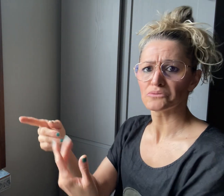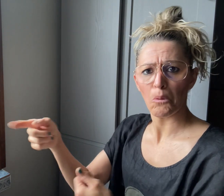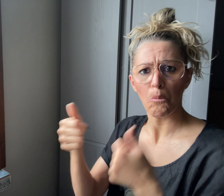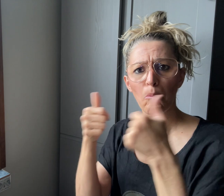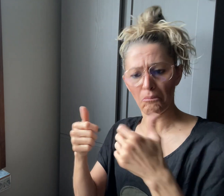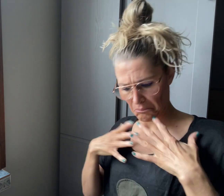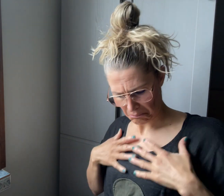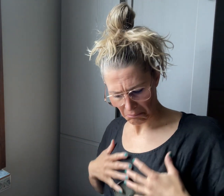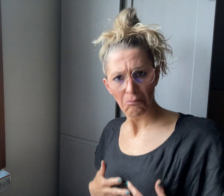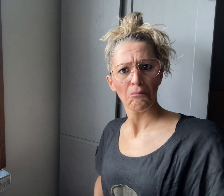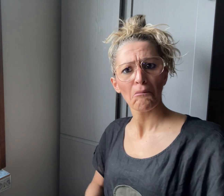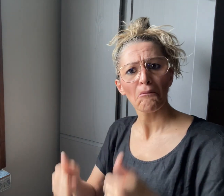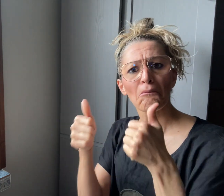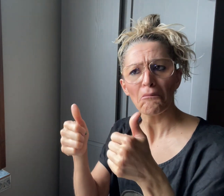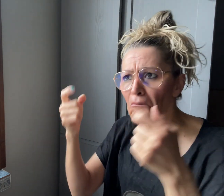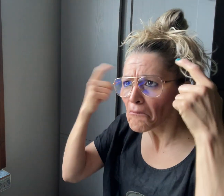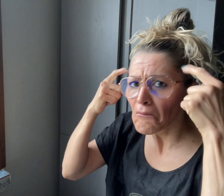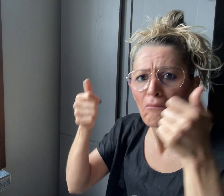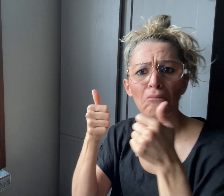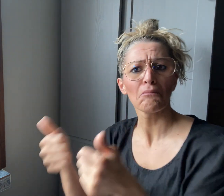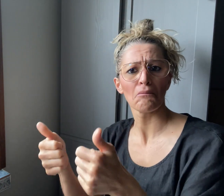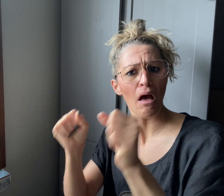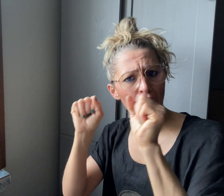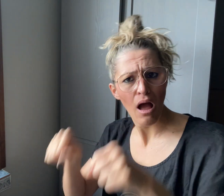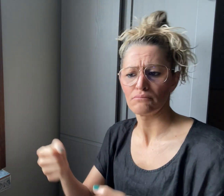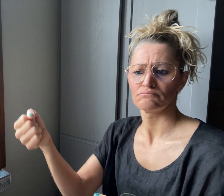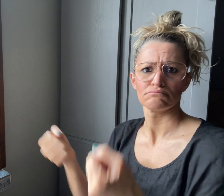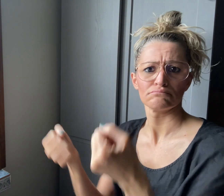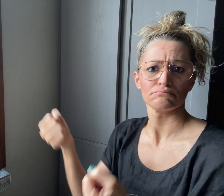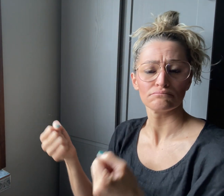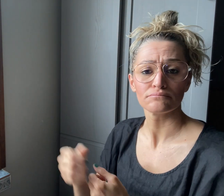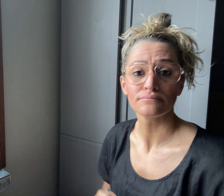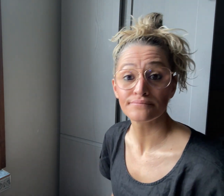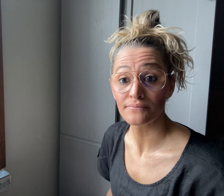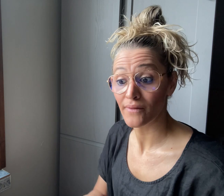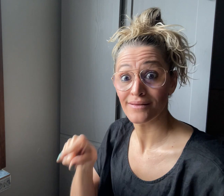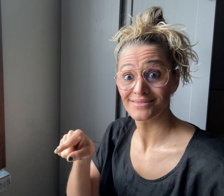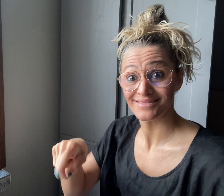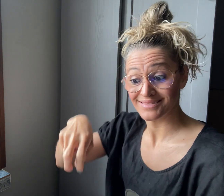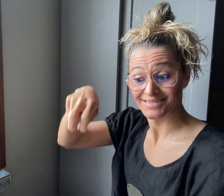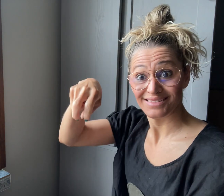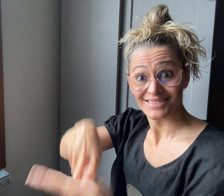fit to drive a vehicle. This certificate can